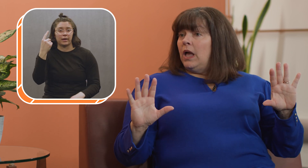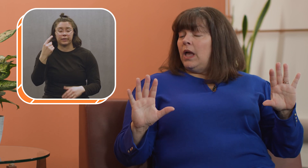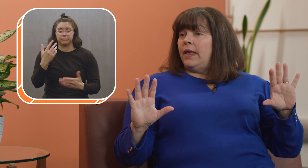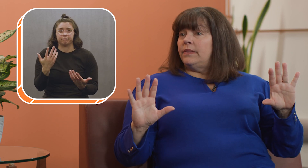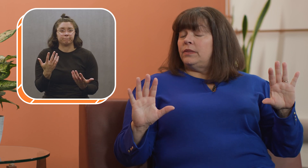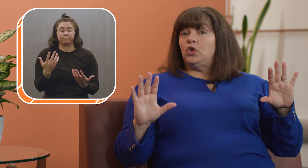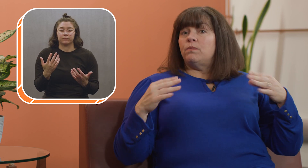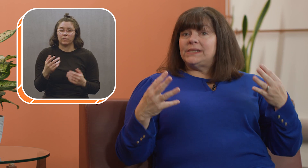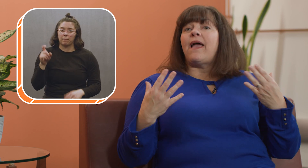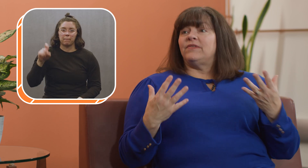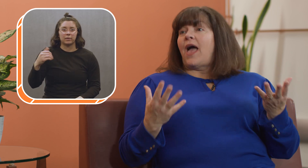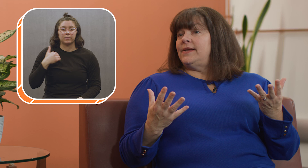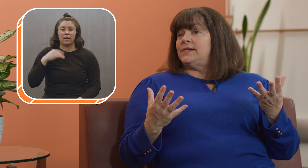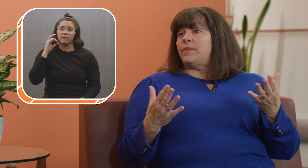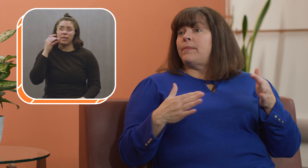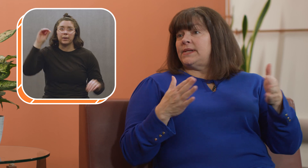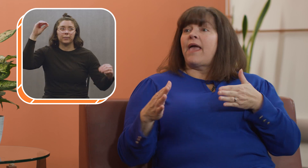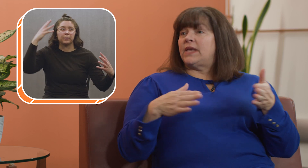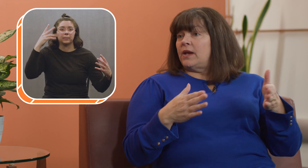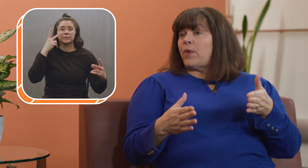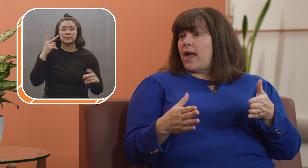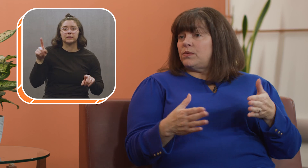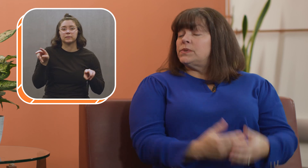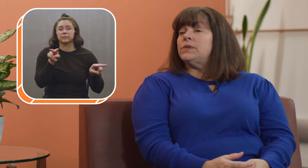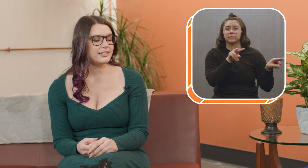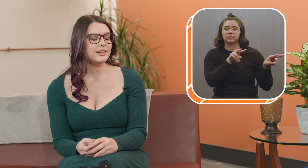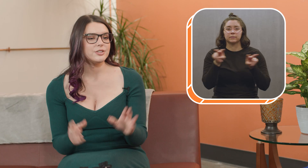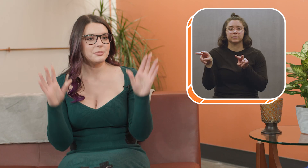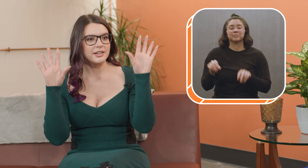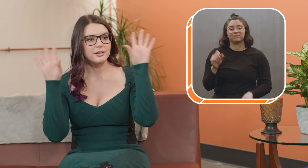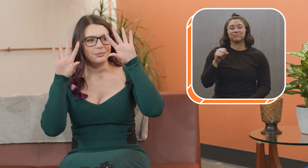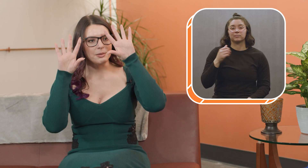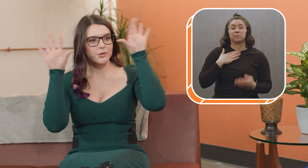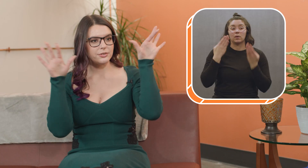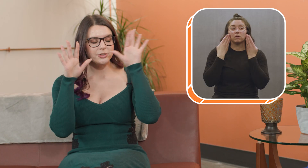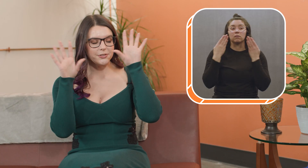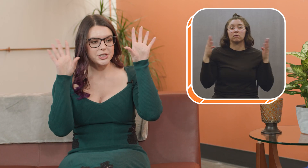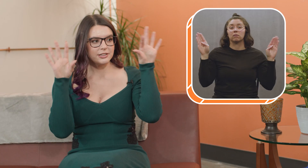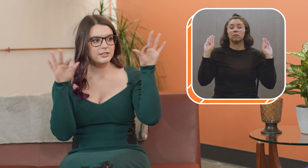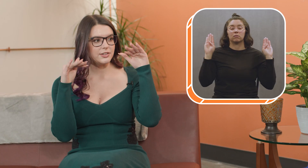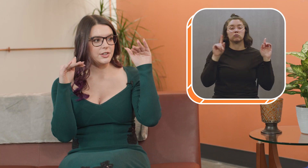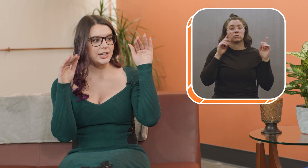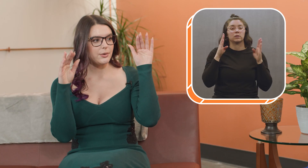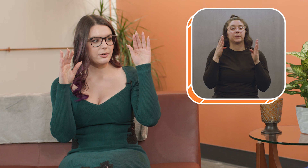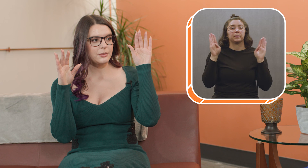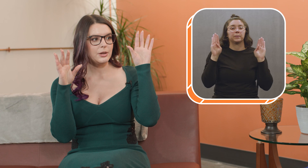and you must have light to be able to navigate around. Yeah, so my my peripheral vision is very narrow,